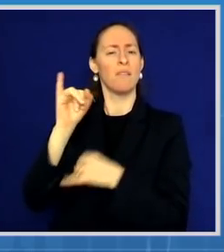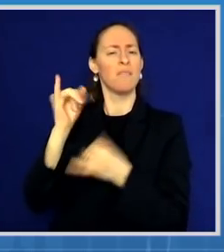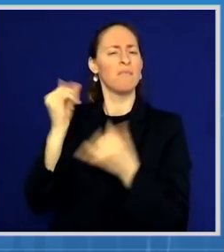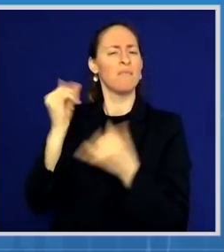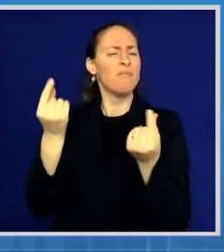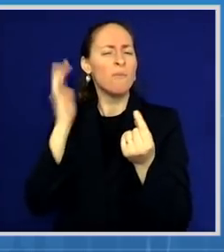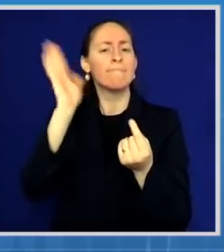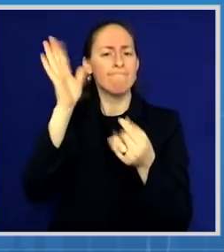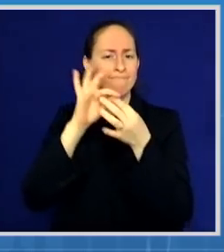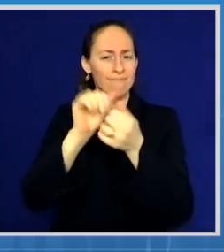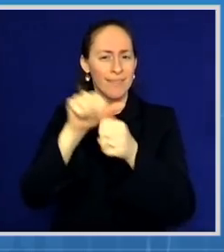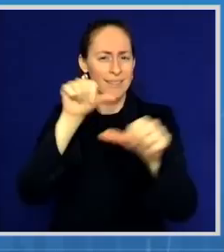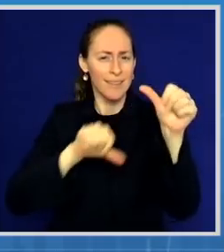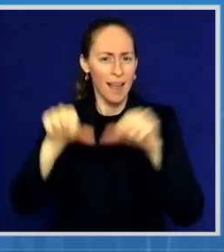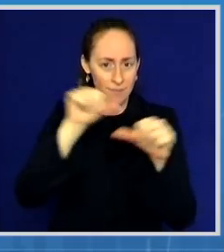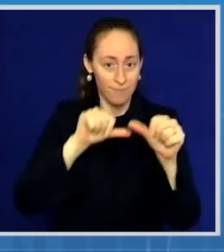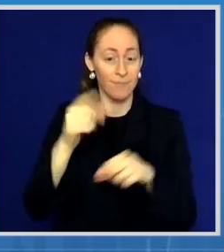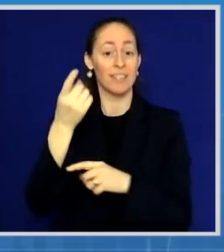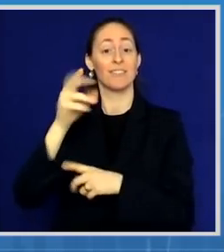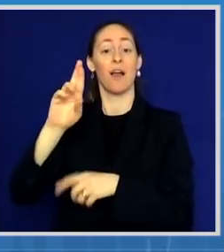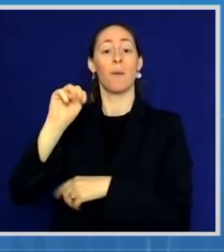to strengthen confidence in the vaccines.